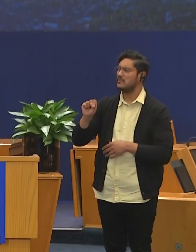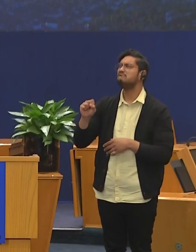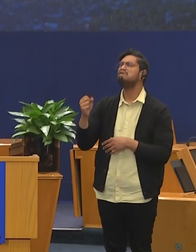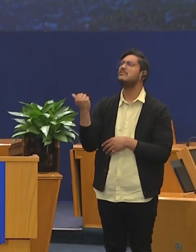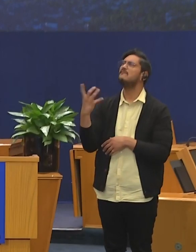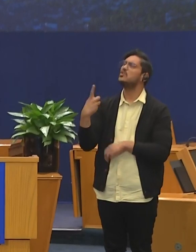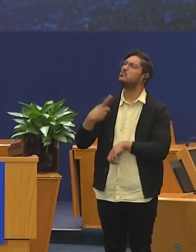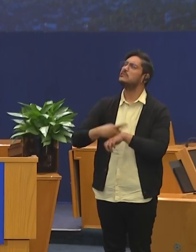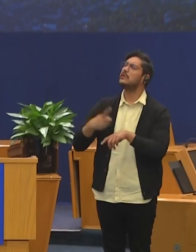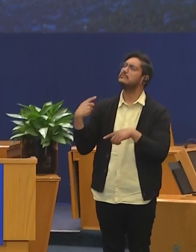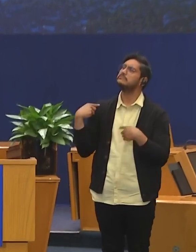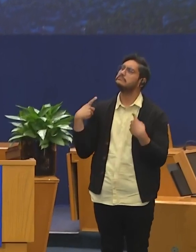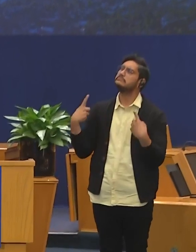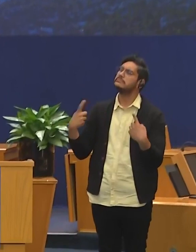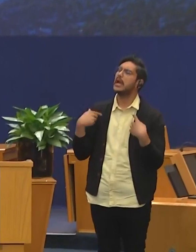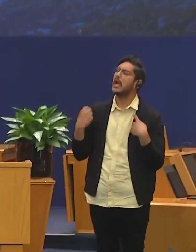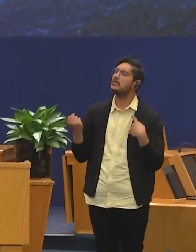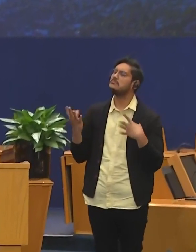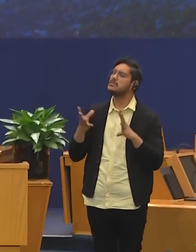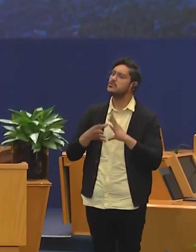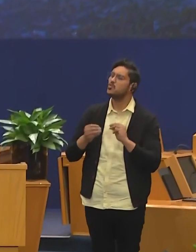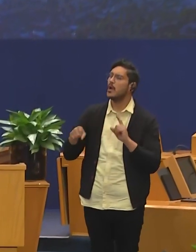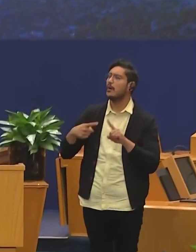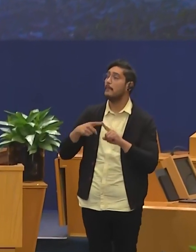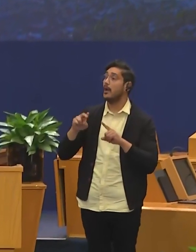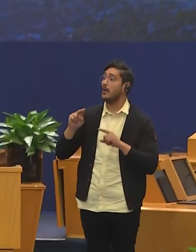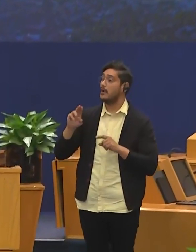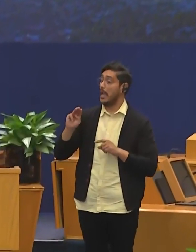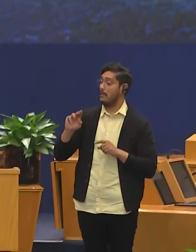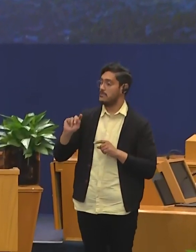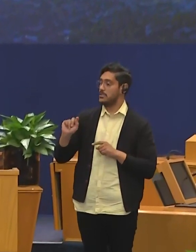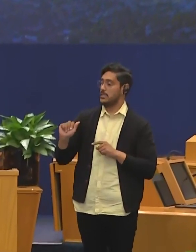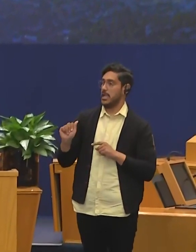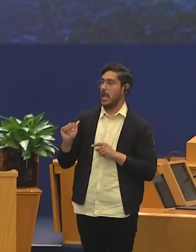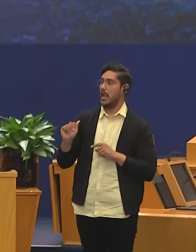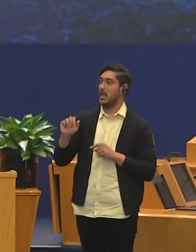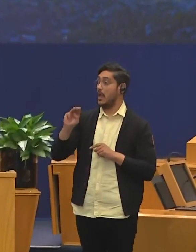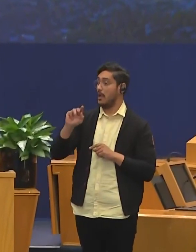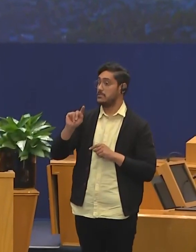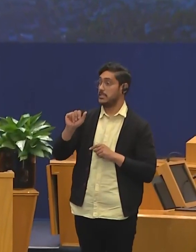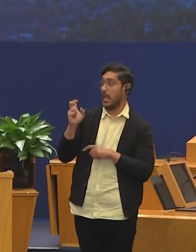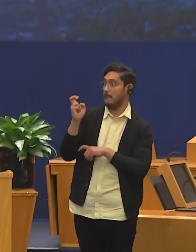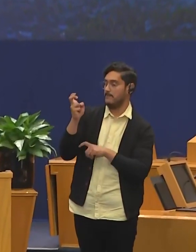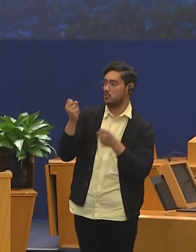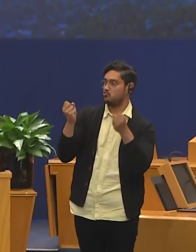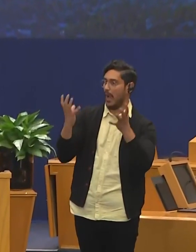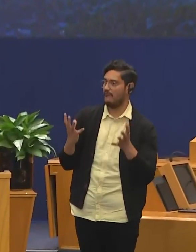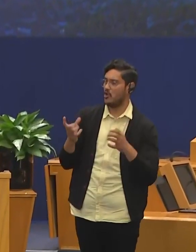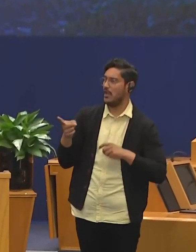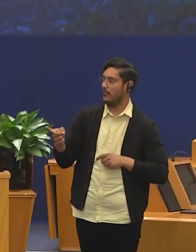KTVS TV. GO AHEAD. I HAVE A QUESTION WITH SUPERVISOR SOLIS. THE LAST COUPLE DAYS I'VE DONE